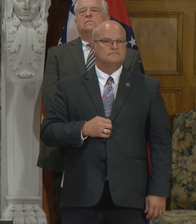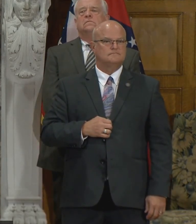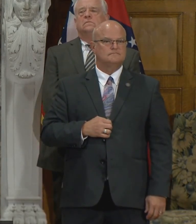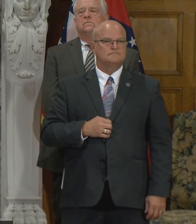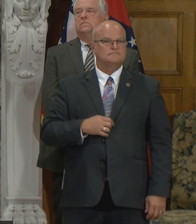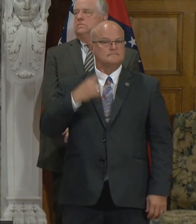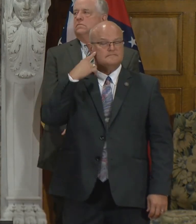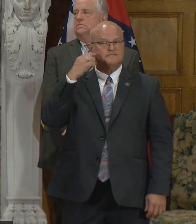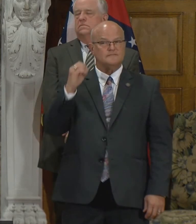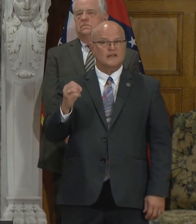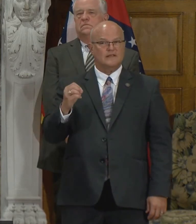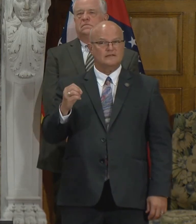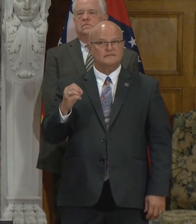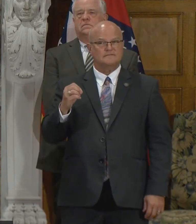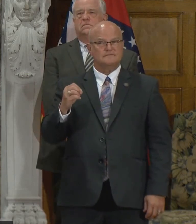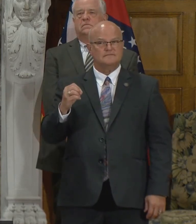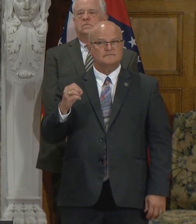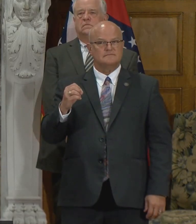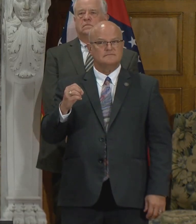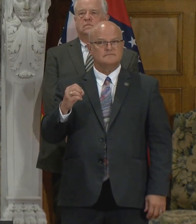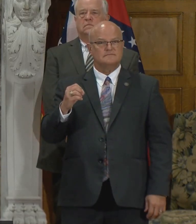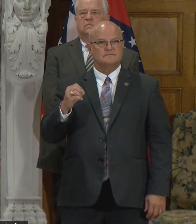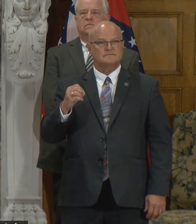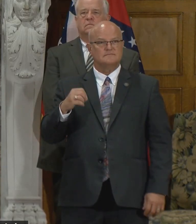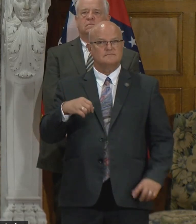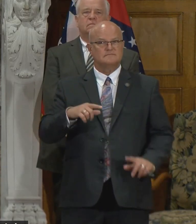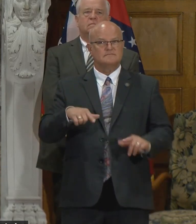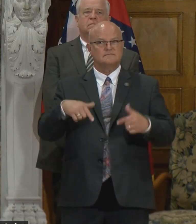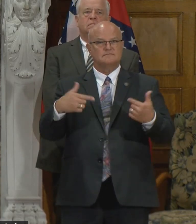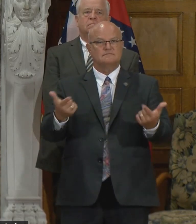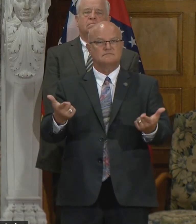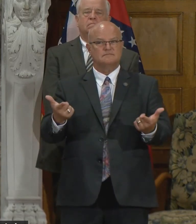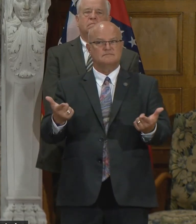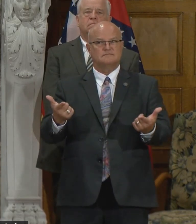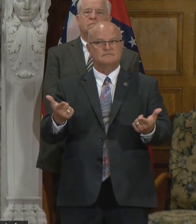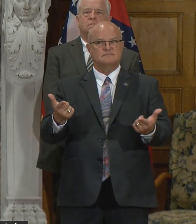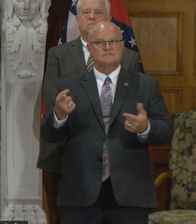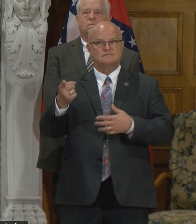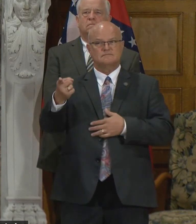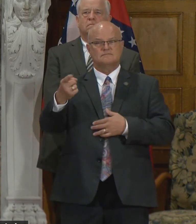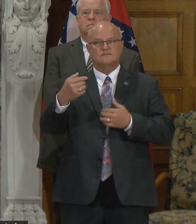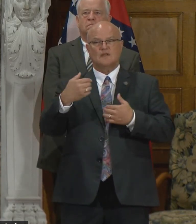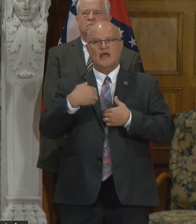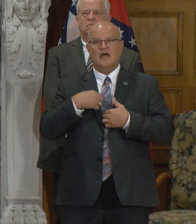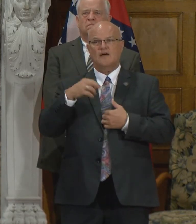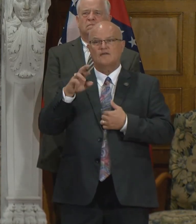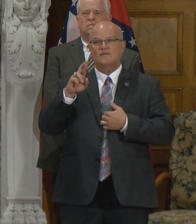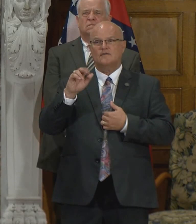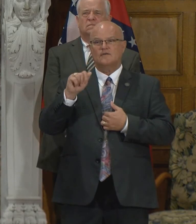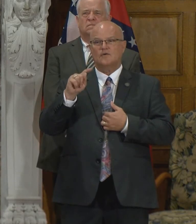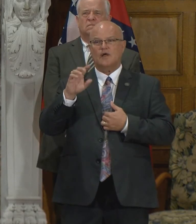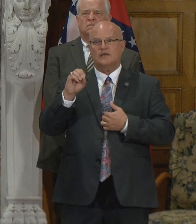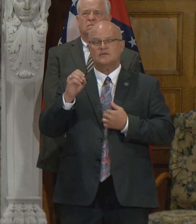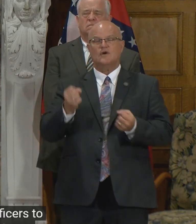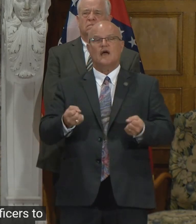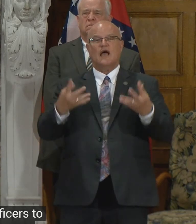Hearing nothing. Anything else? Alright. How many parole officers